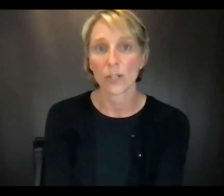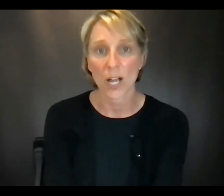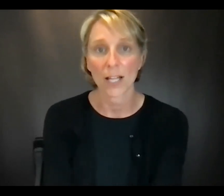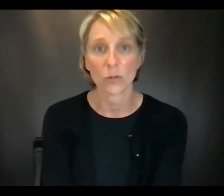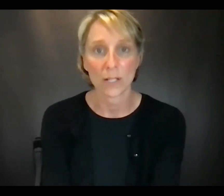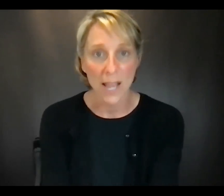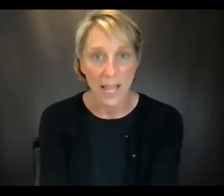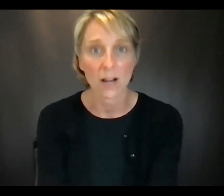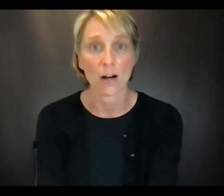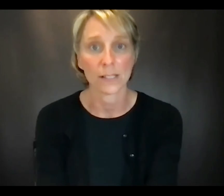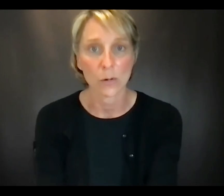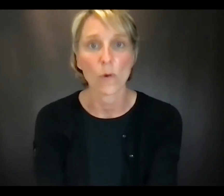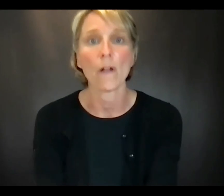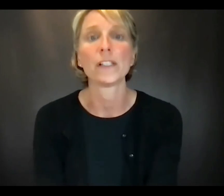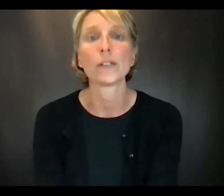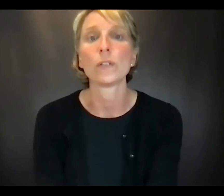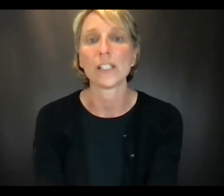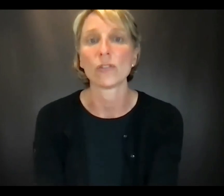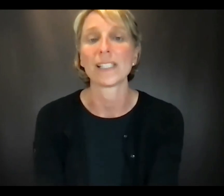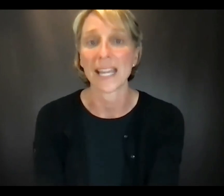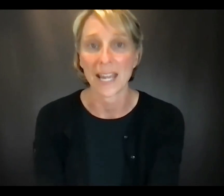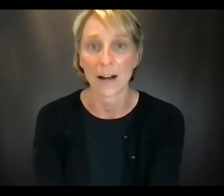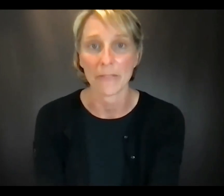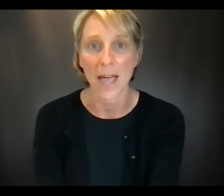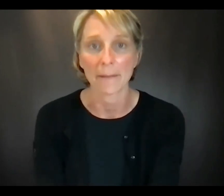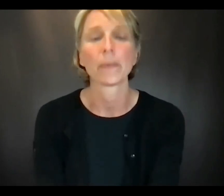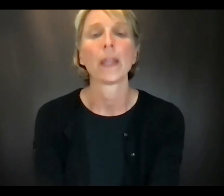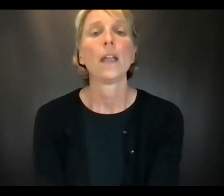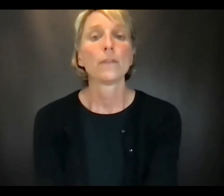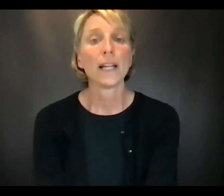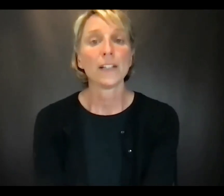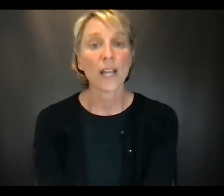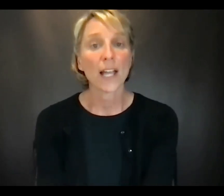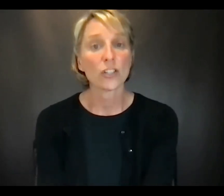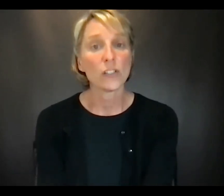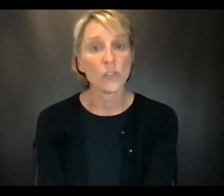child to attend our school. The school districts take care of that. For international students,